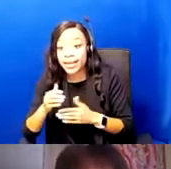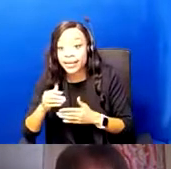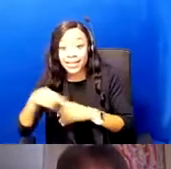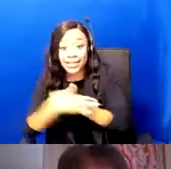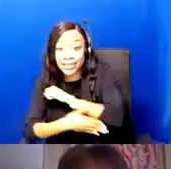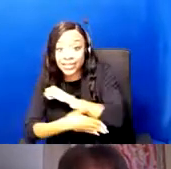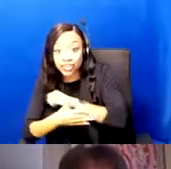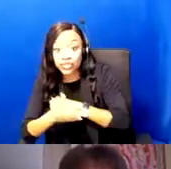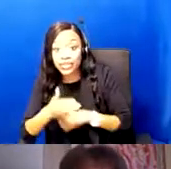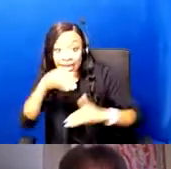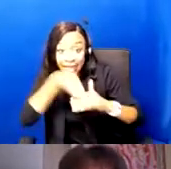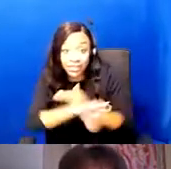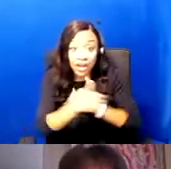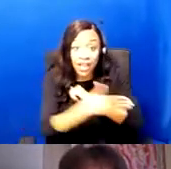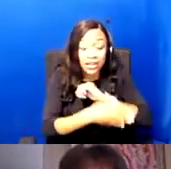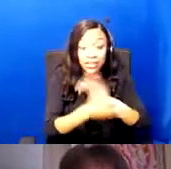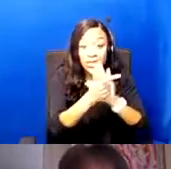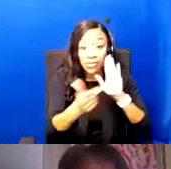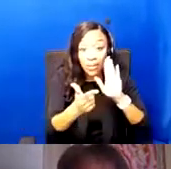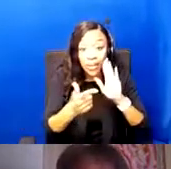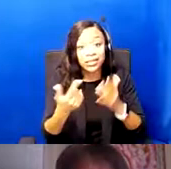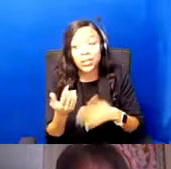We've been doing some talking about that earlier.